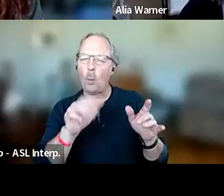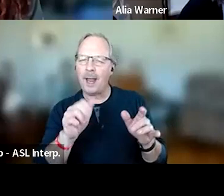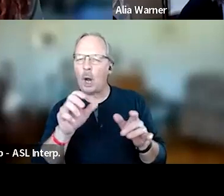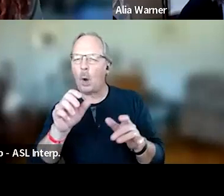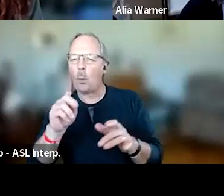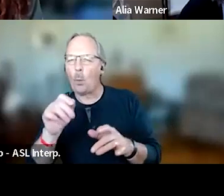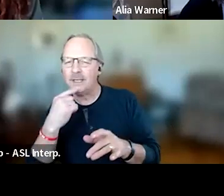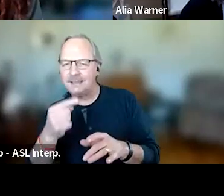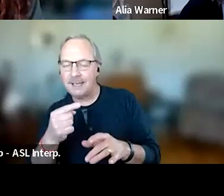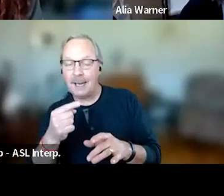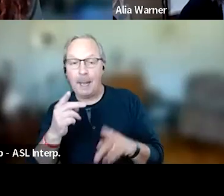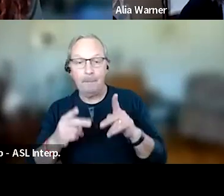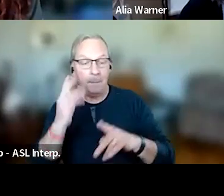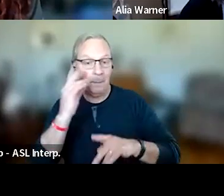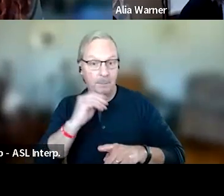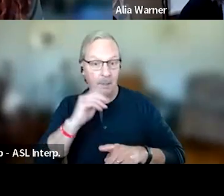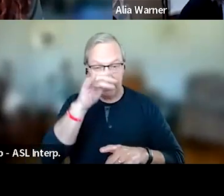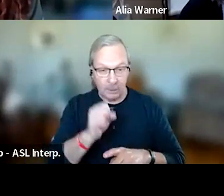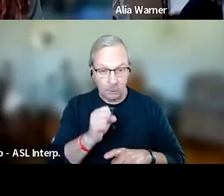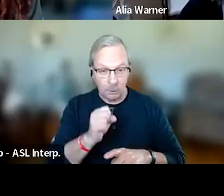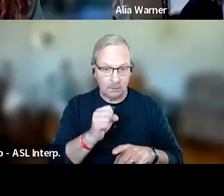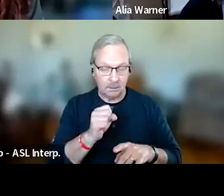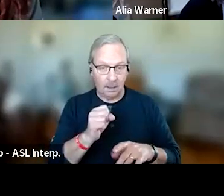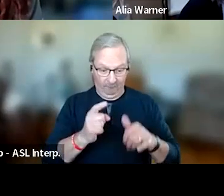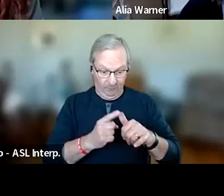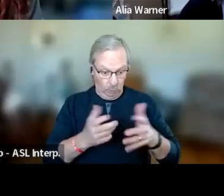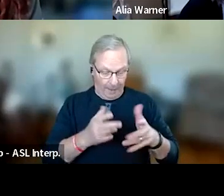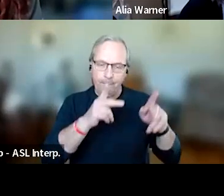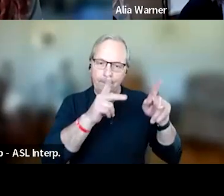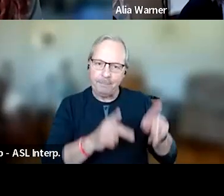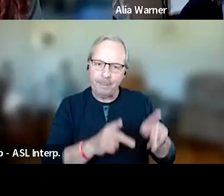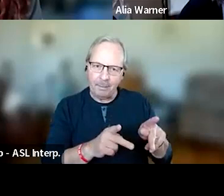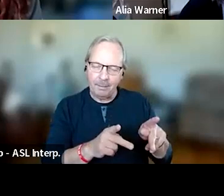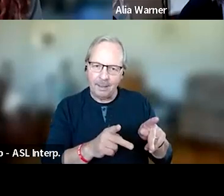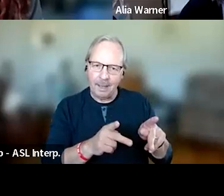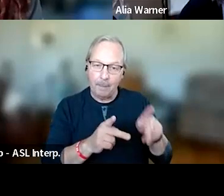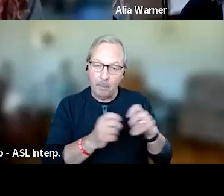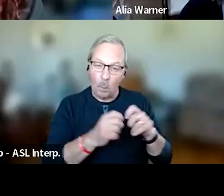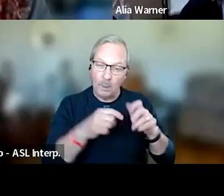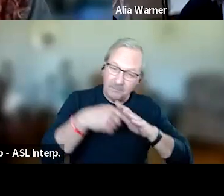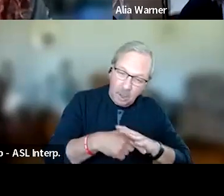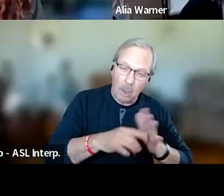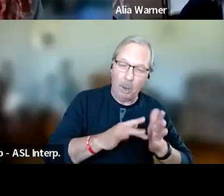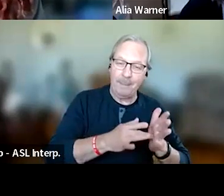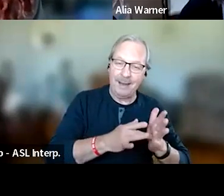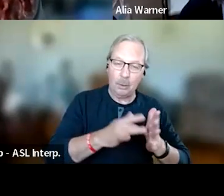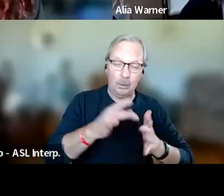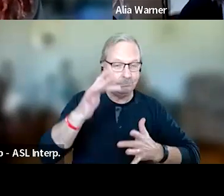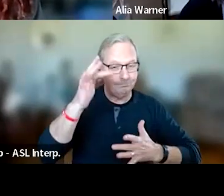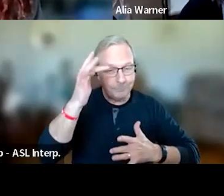people experiencing psychosis are people, even people with severe medical illnesses like diabetes, even if it's been so severe